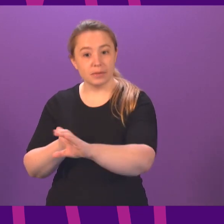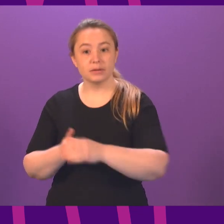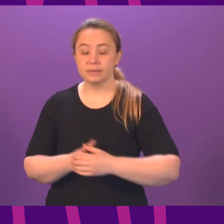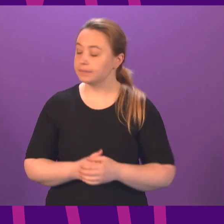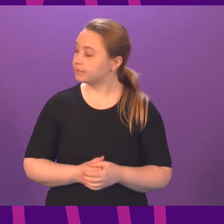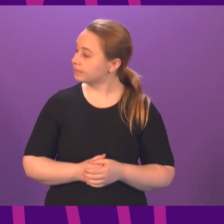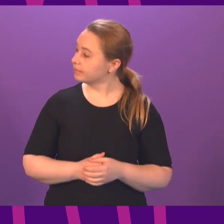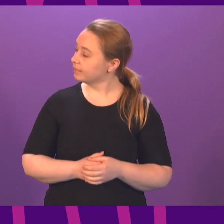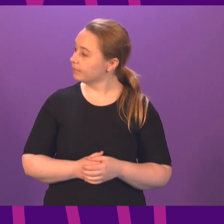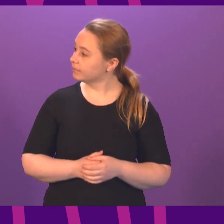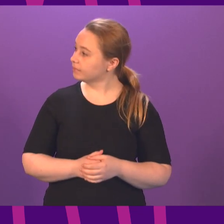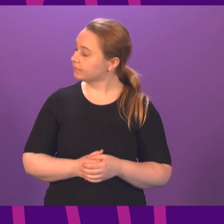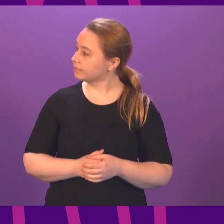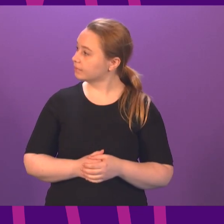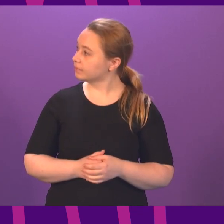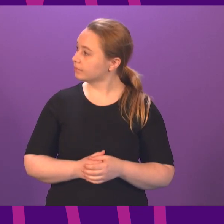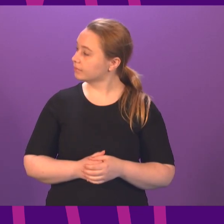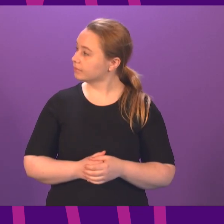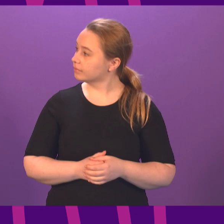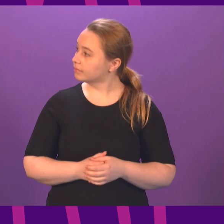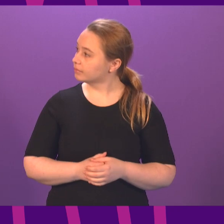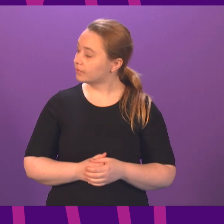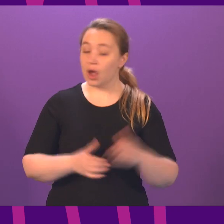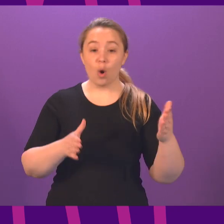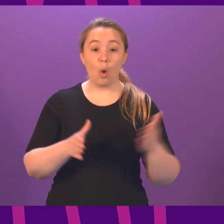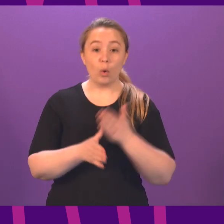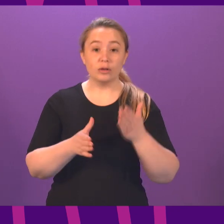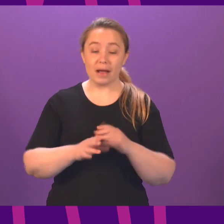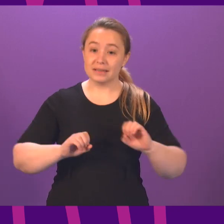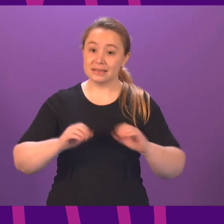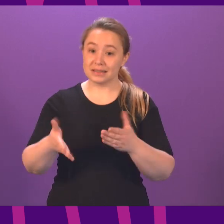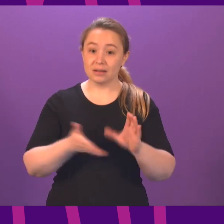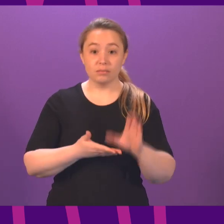The First Minister (Nicola Sturgeon): I agree with the point on automation. We certainly